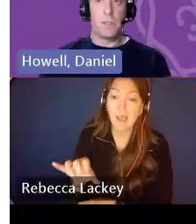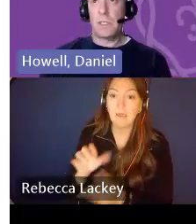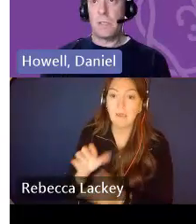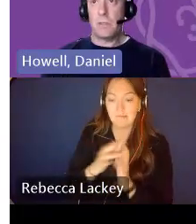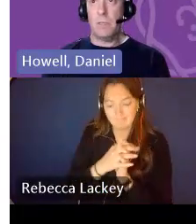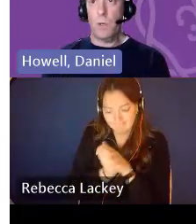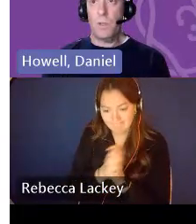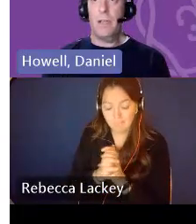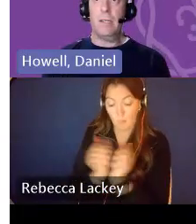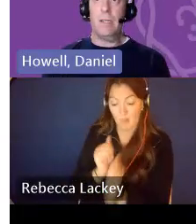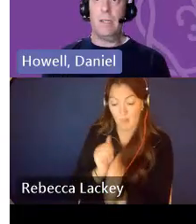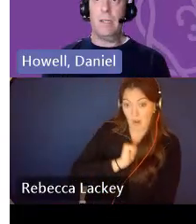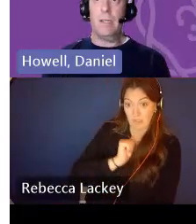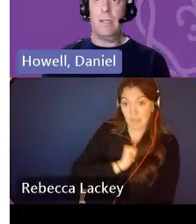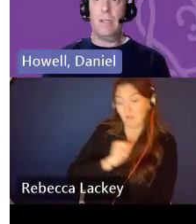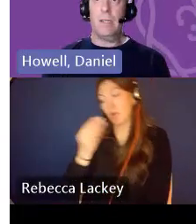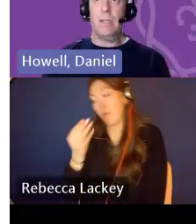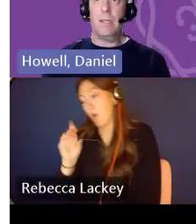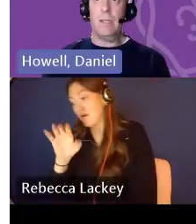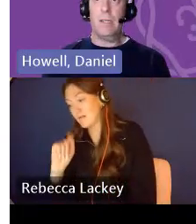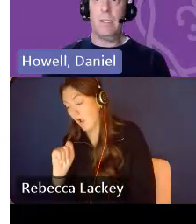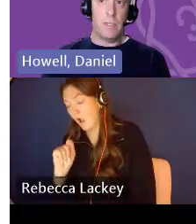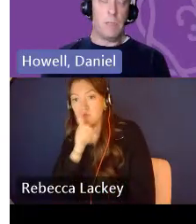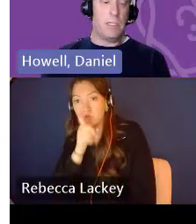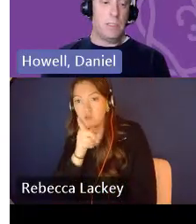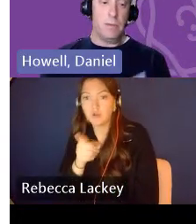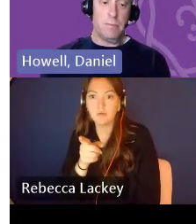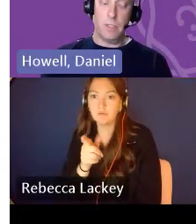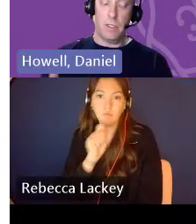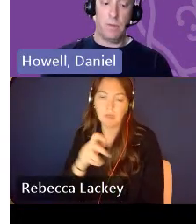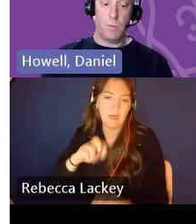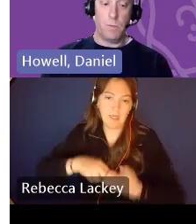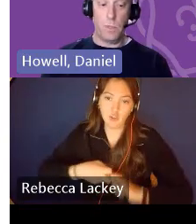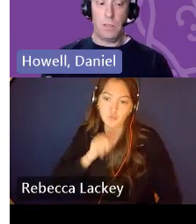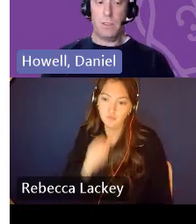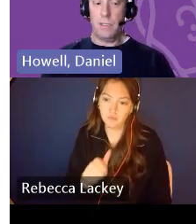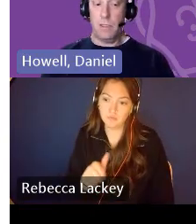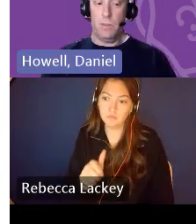with ourselves in MDOT to make sure that that would not be an issue so that when we set the